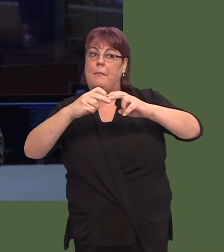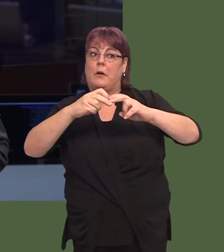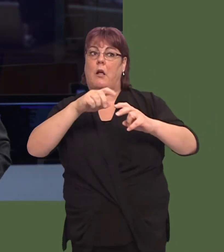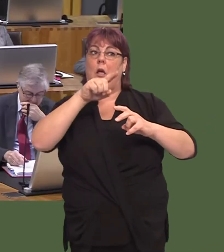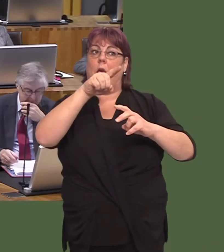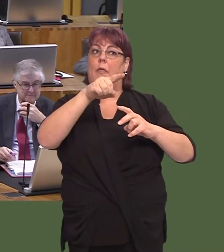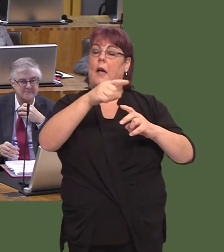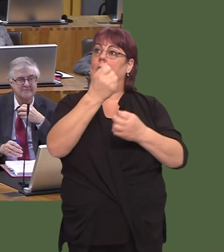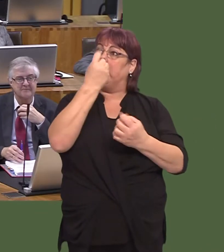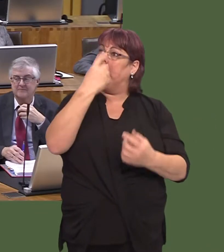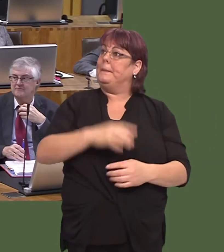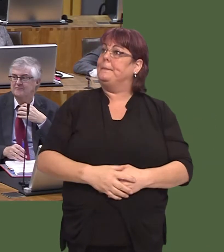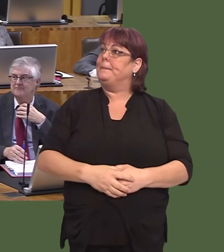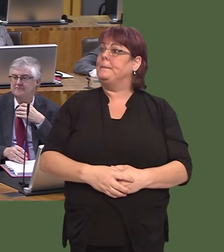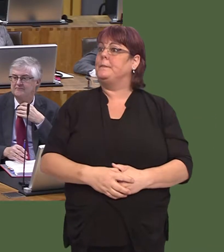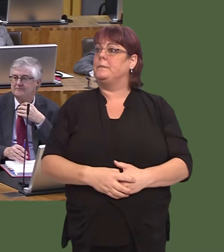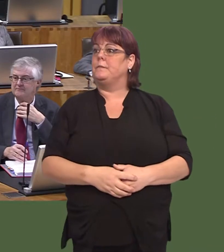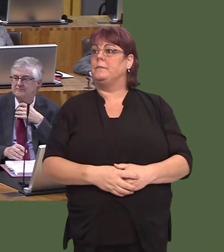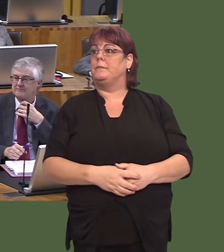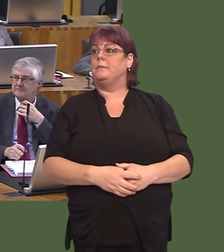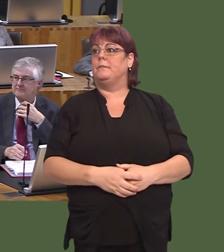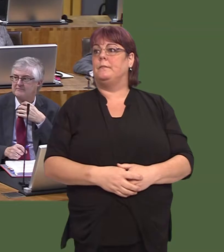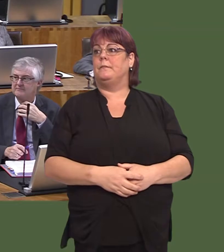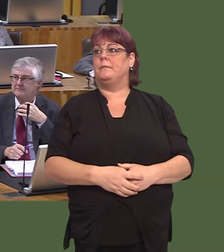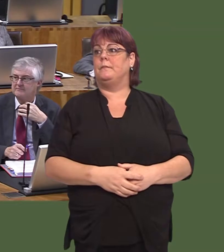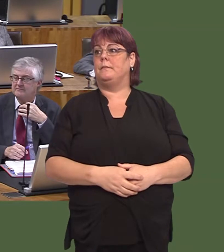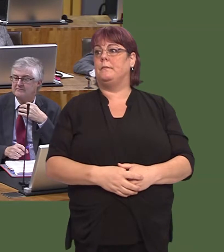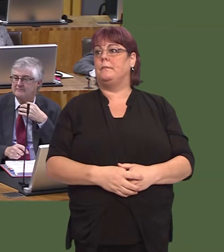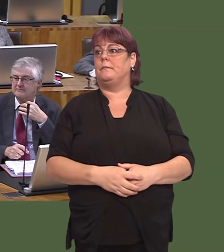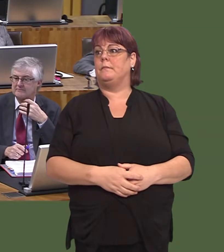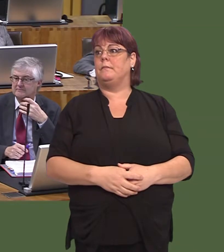Carwyn Jones: Could I say to the Member that I could not care less where doctors come from